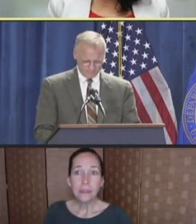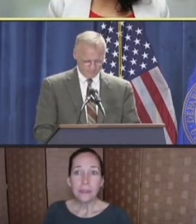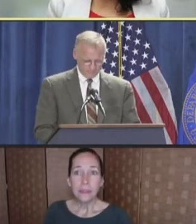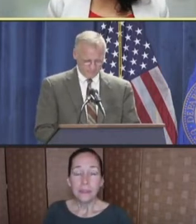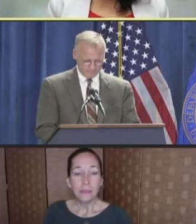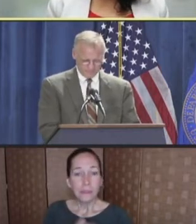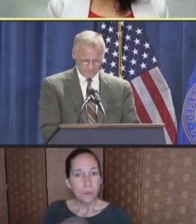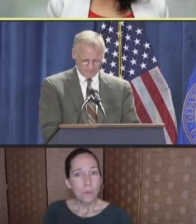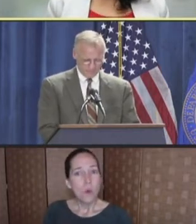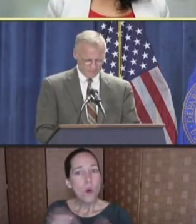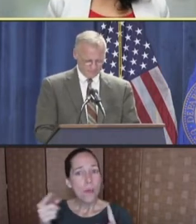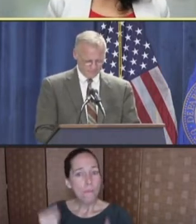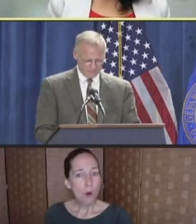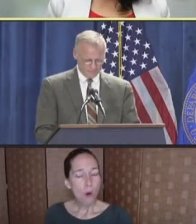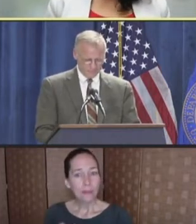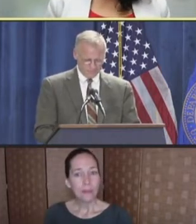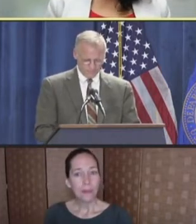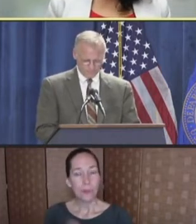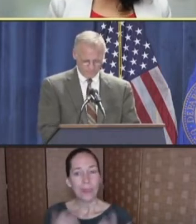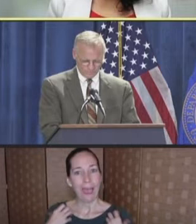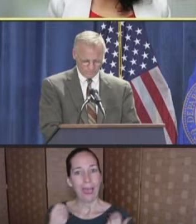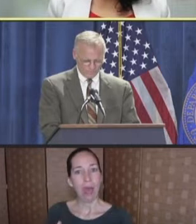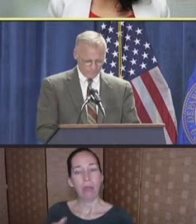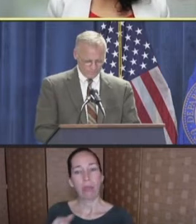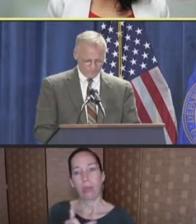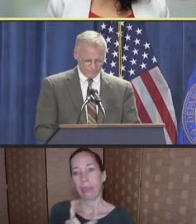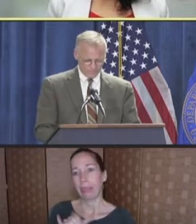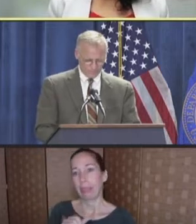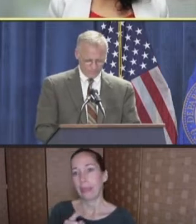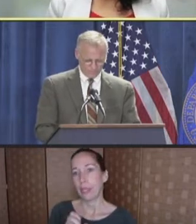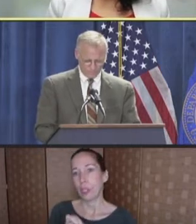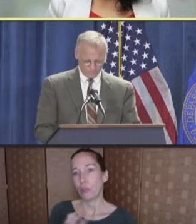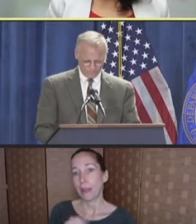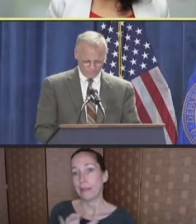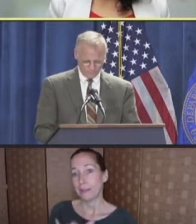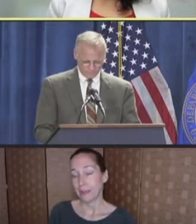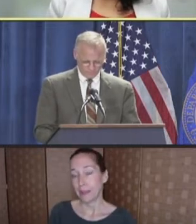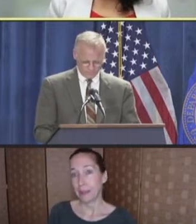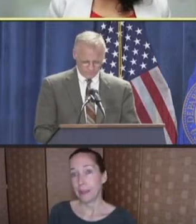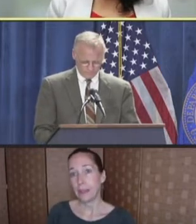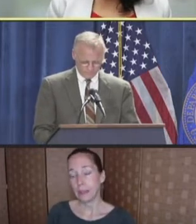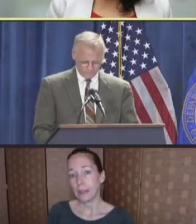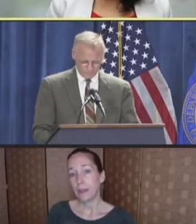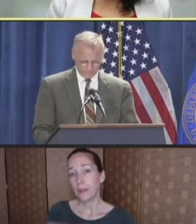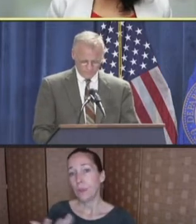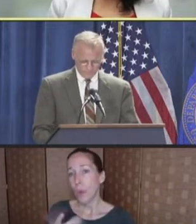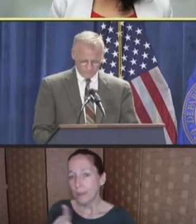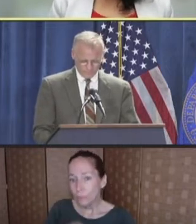literacy, recognize that there's a recommendation reflected about curriculum for middle school students.